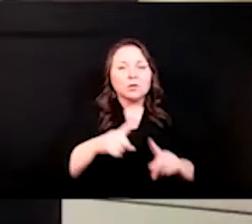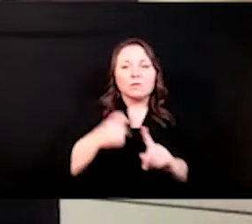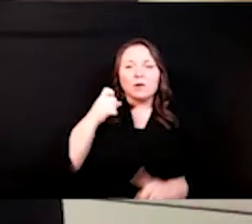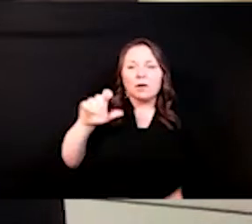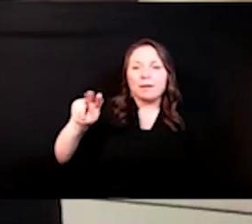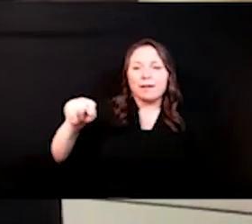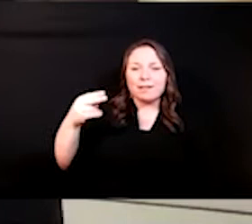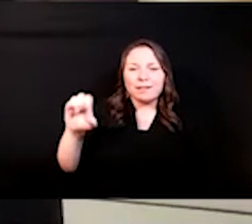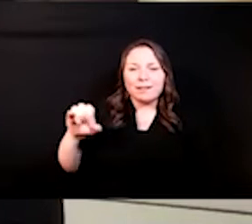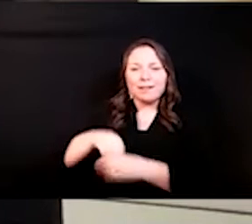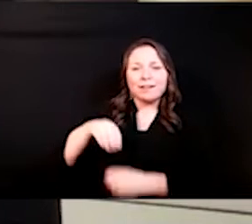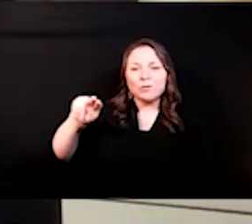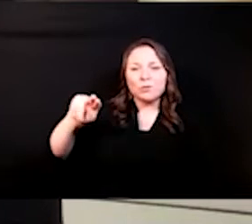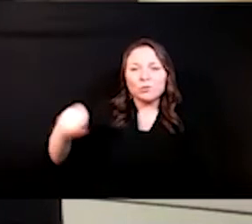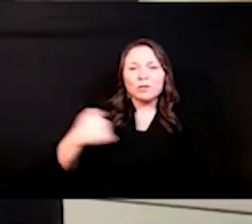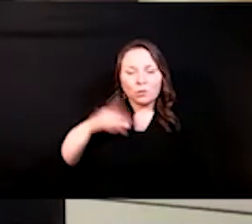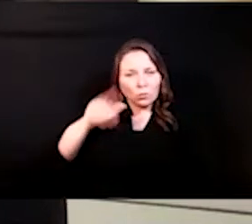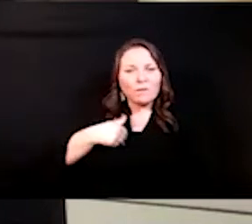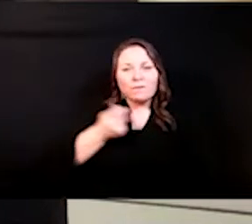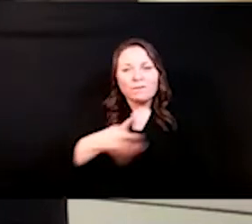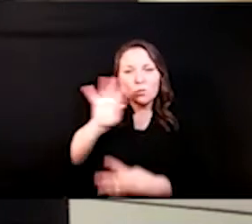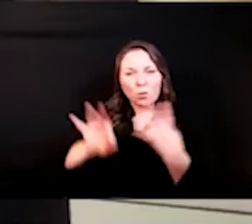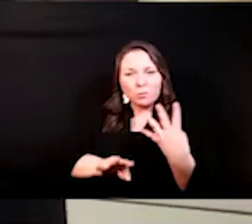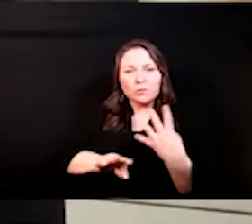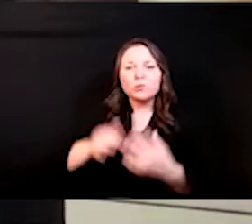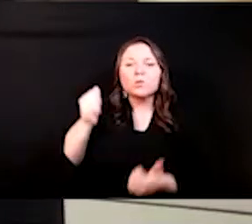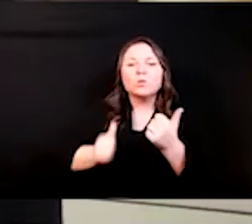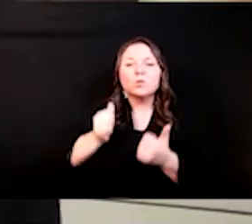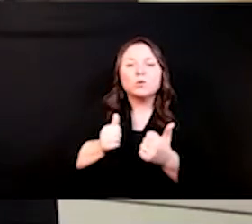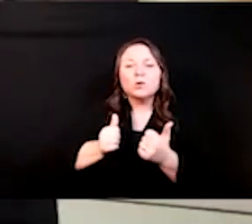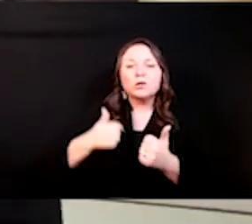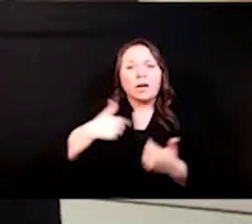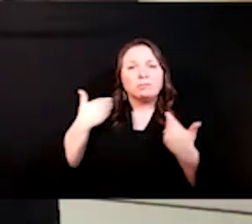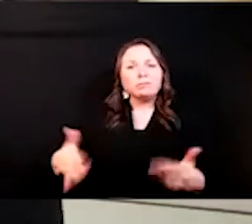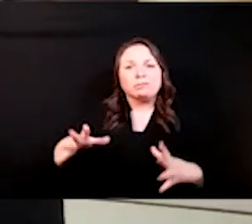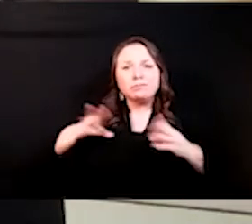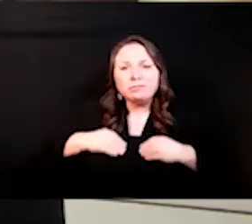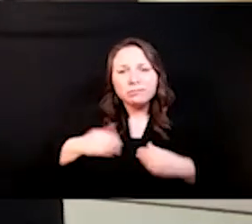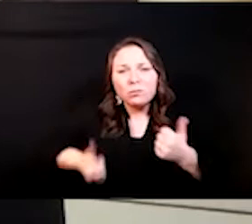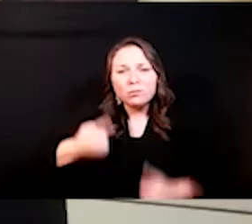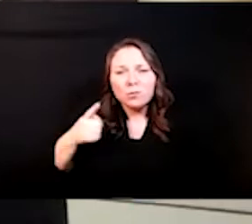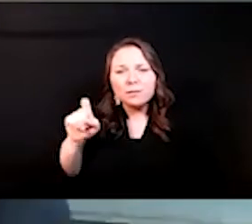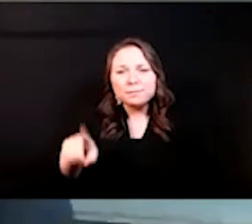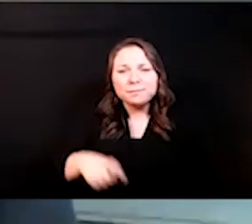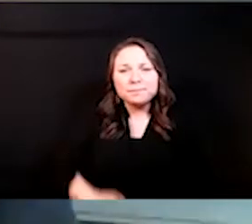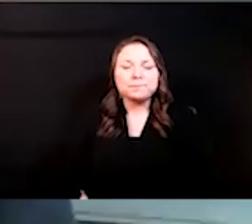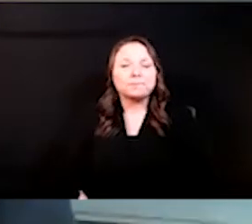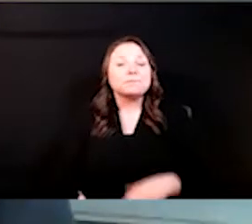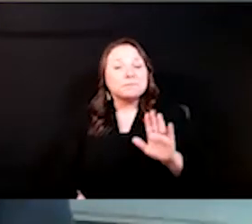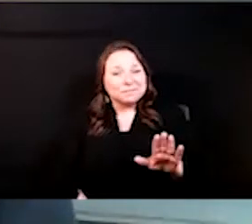LOT OF TALK ABOUT THE VACCINES OUT THERE. WE HAVE THIS QUESTION FROM ERIC IN NEW JERSEY. I KNOW THERE ARE A LOT OF OPTIONS. WHICH VACCINE SHOULD I TAKE?